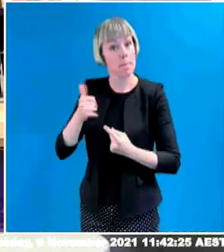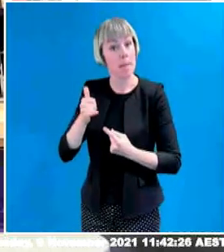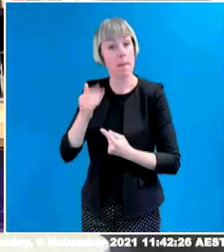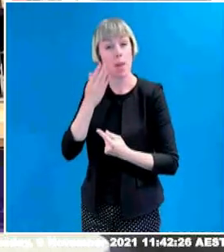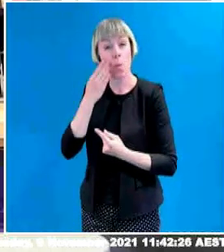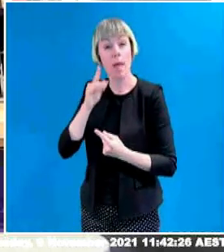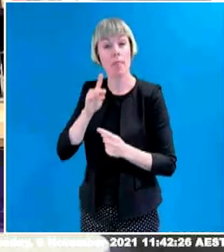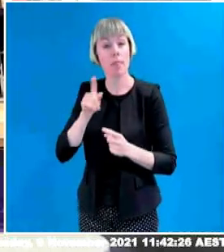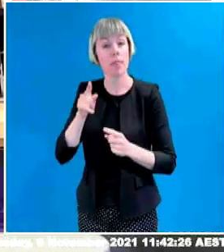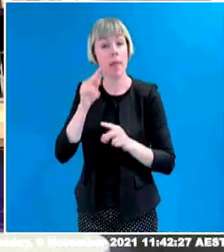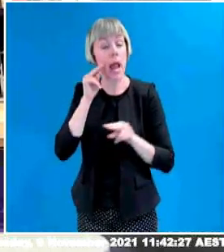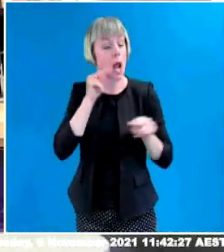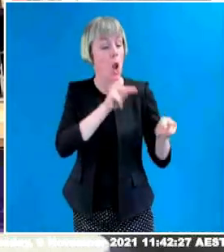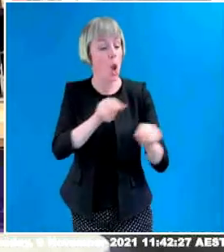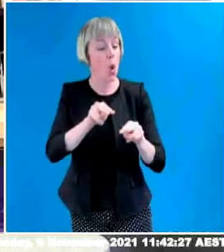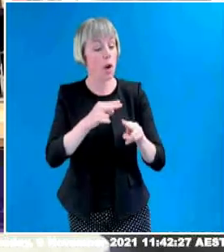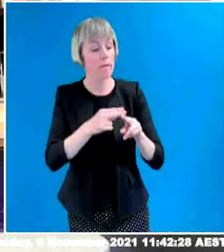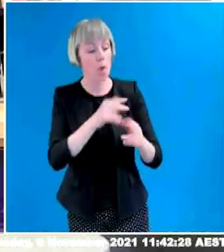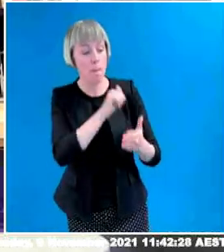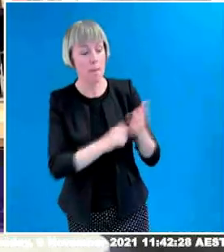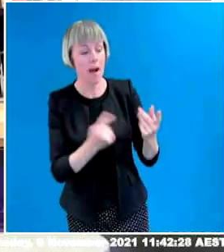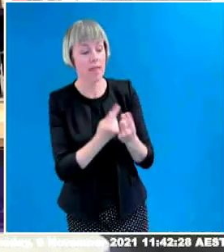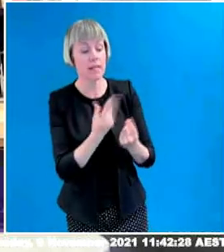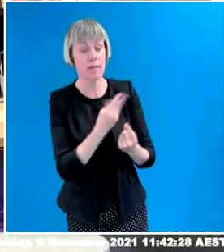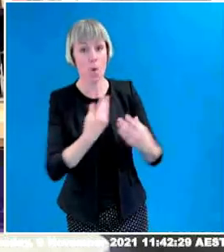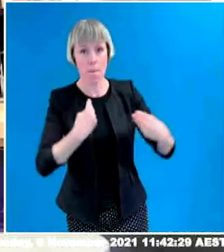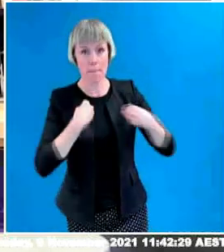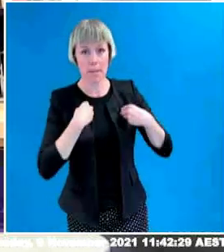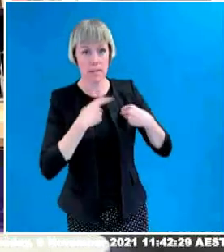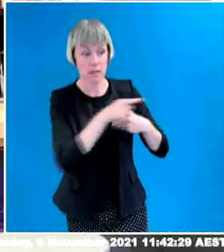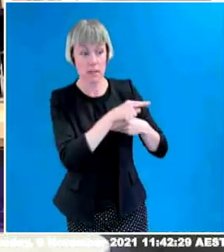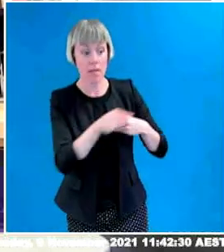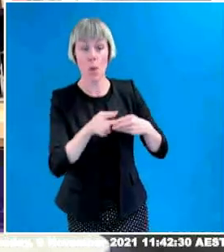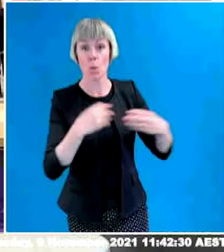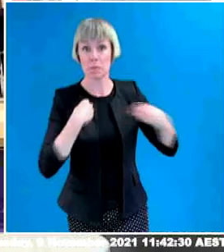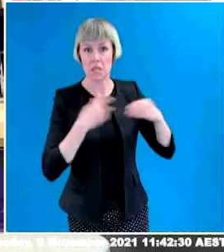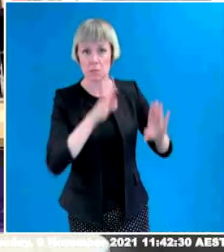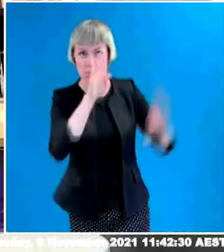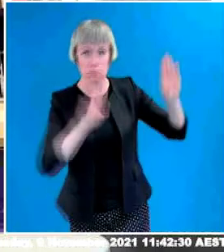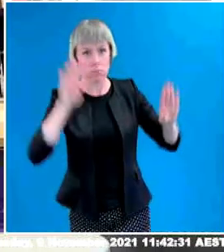against, and the Federal Government would have the ability to include that